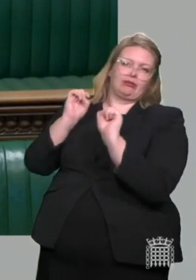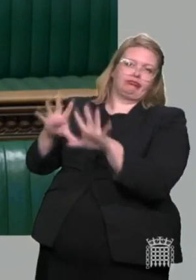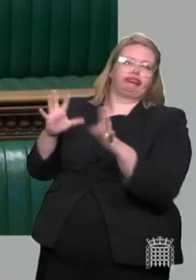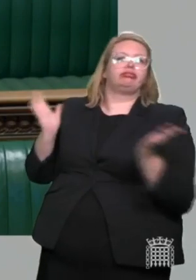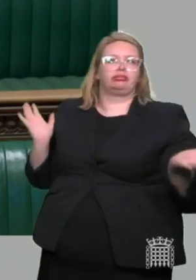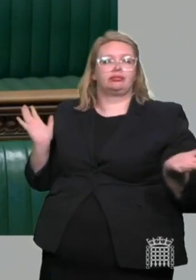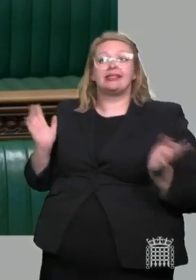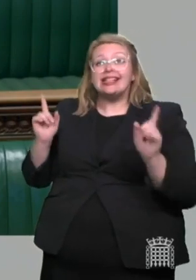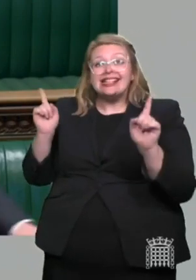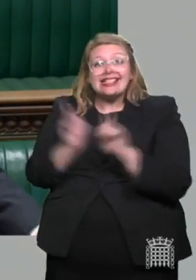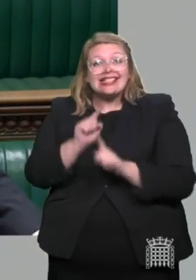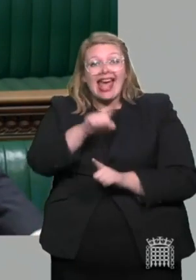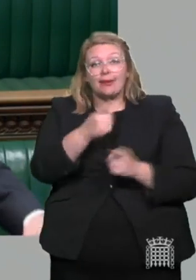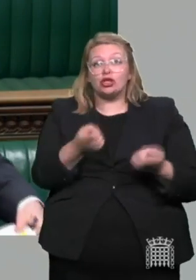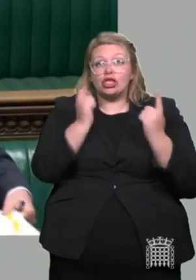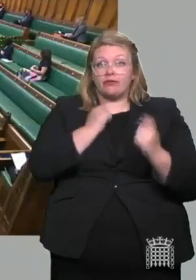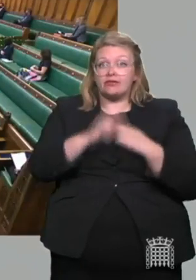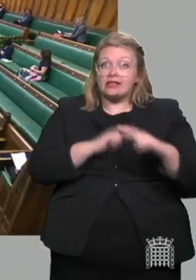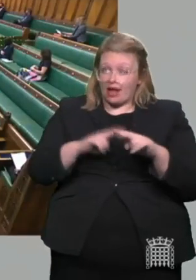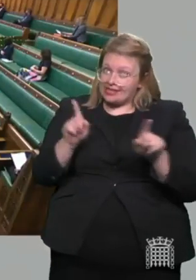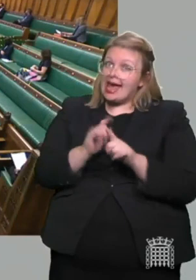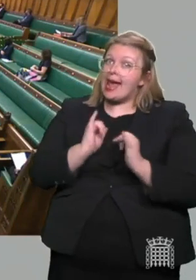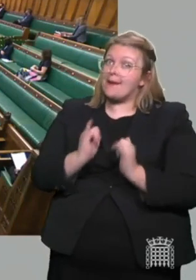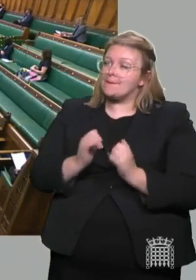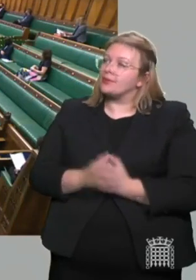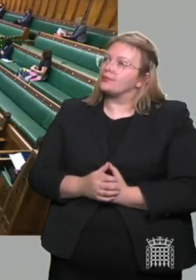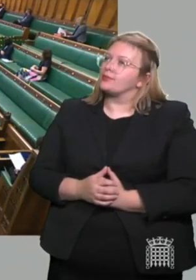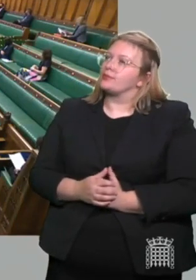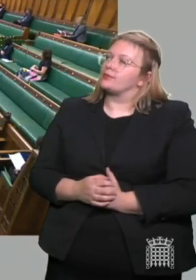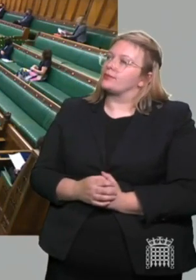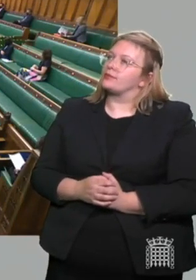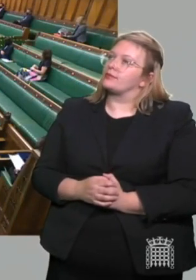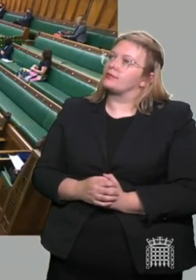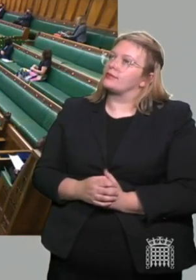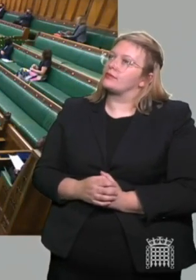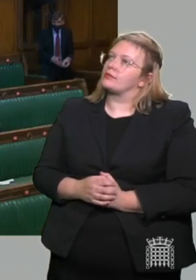same goes for my chief of staff. >> Siobhan Baillie (Stroud) (Con)